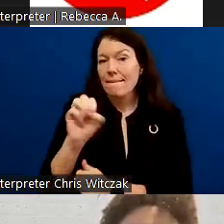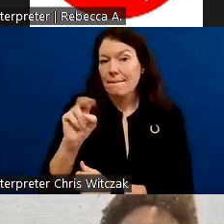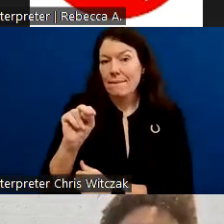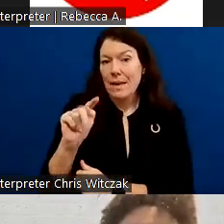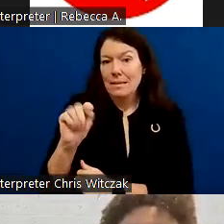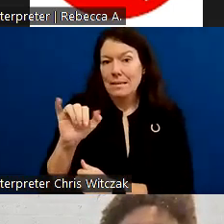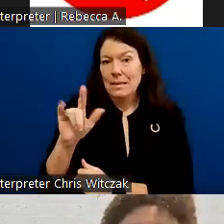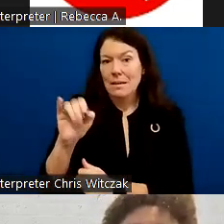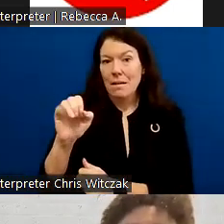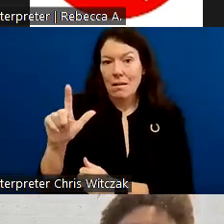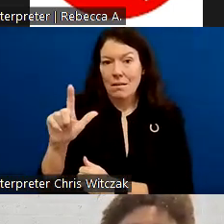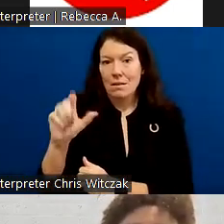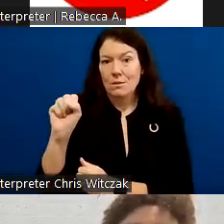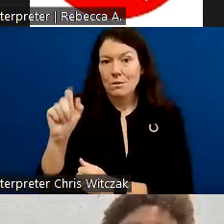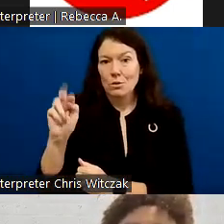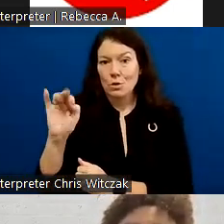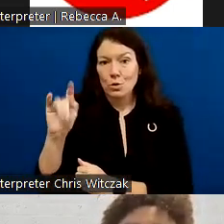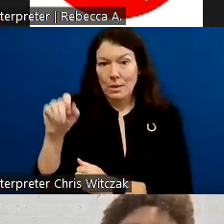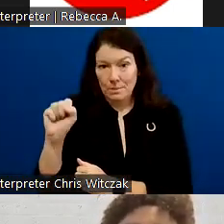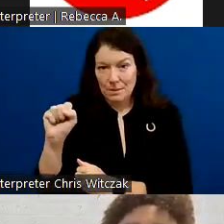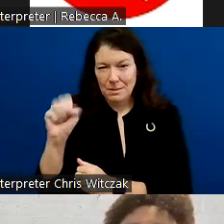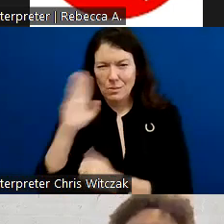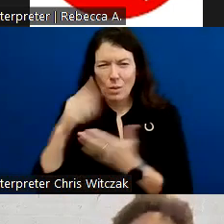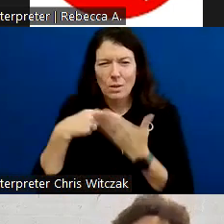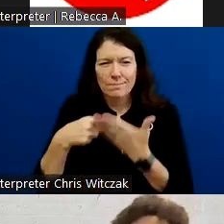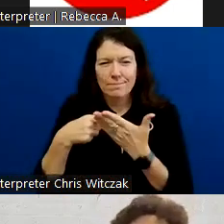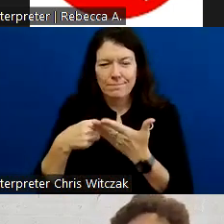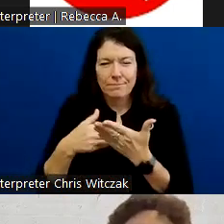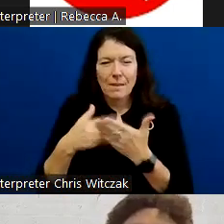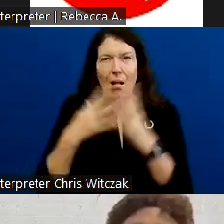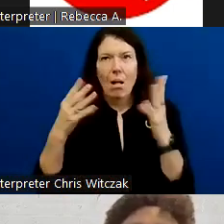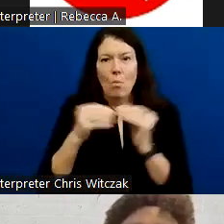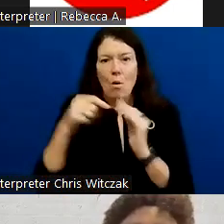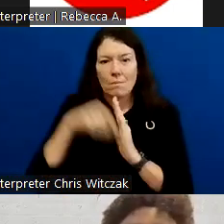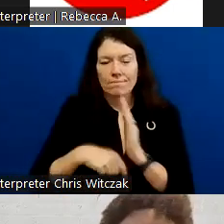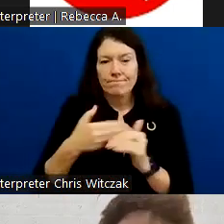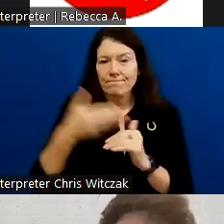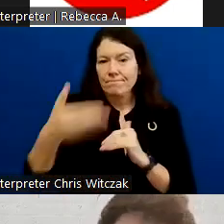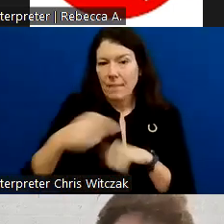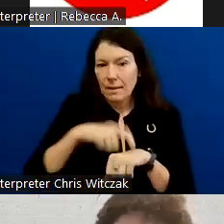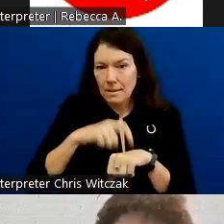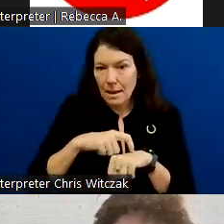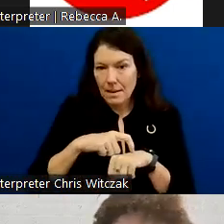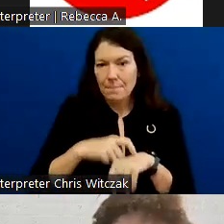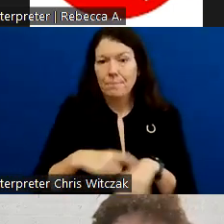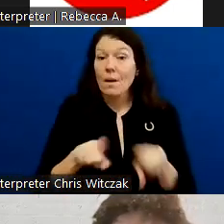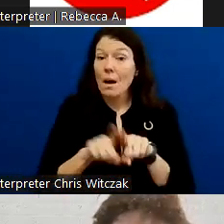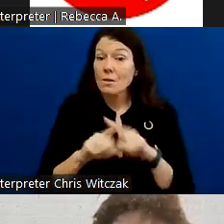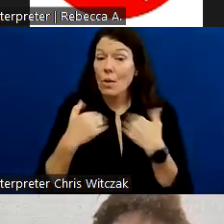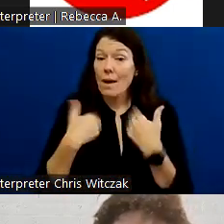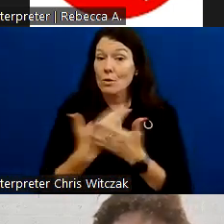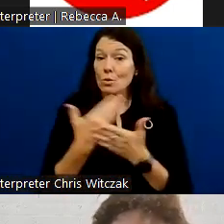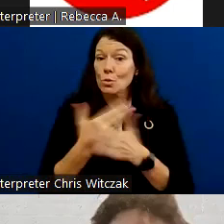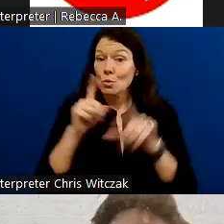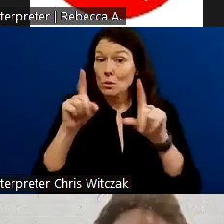about this during our next session but there's also um new testing coming out or drug checking